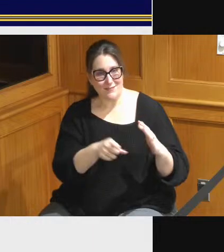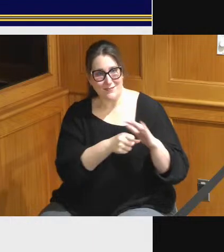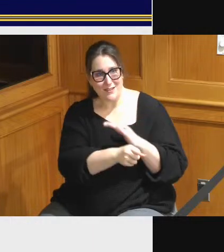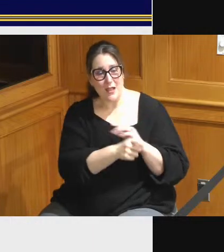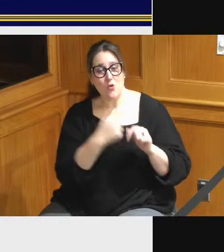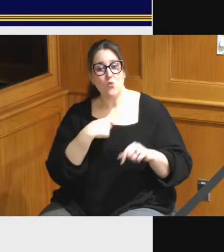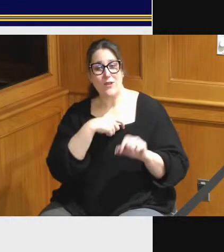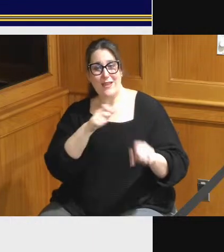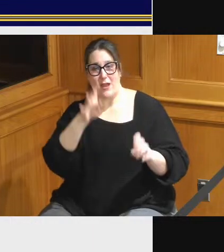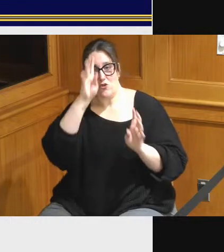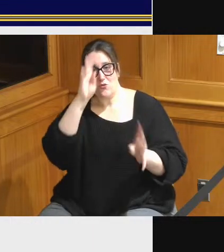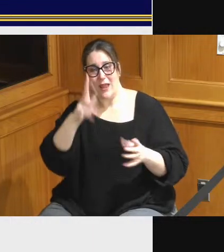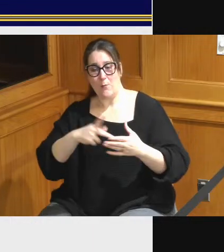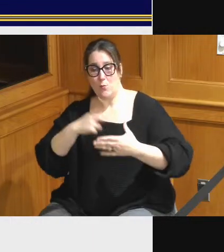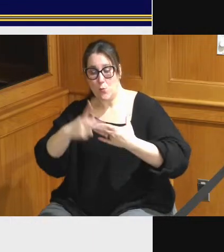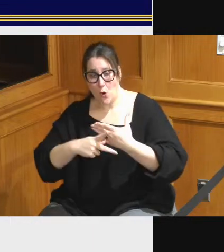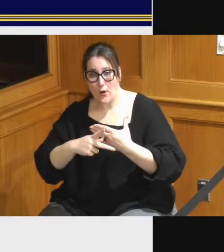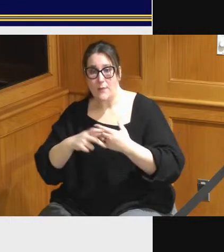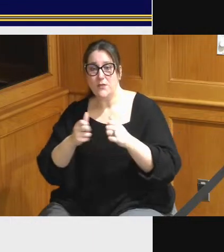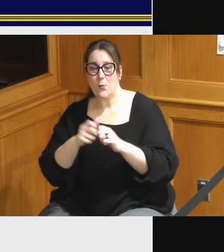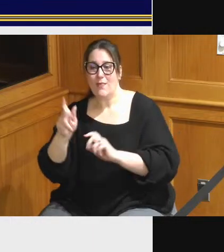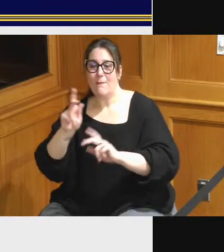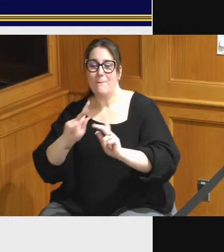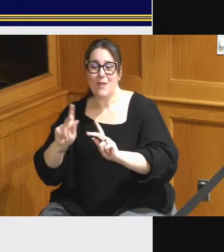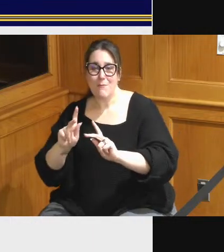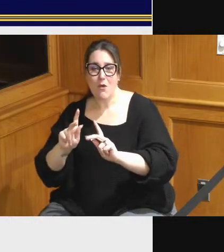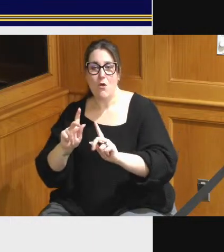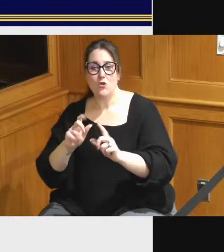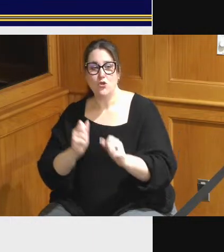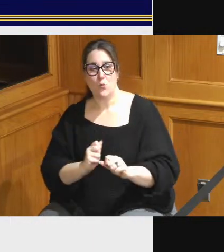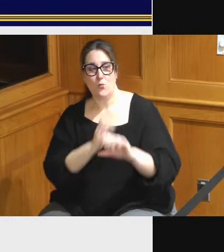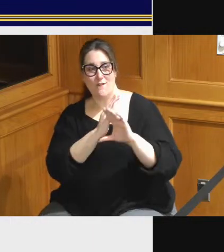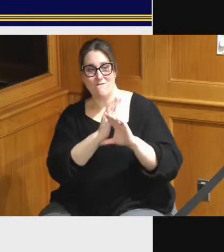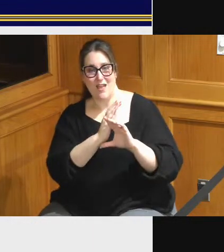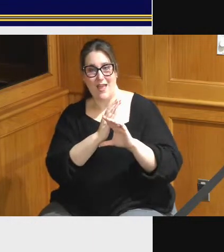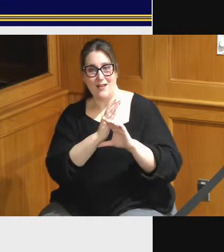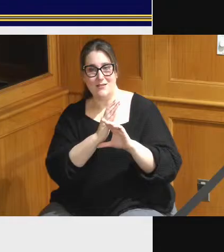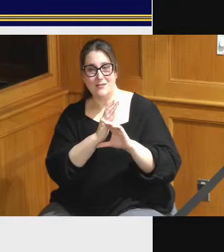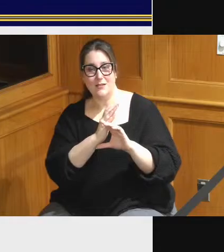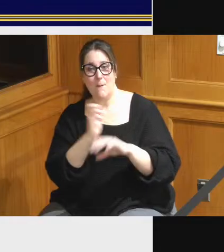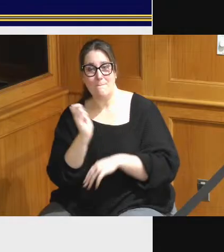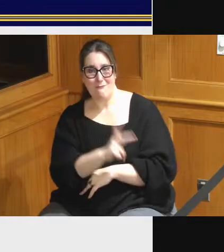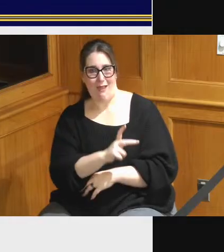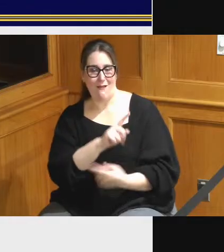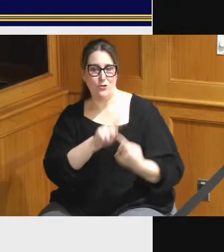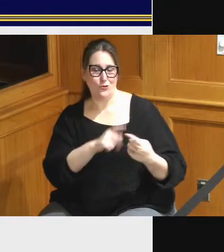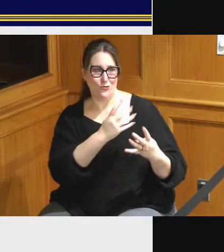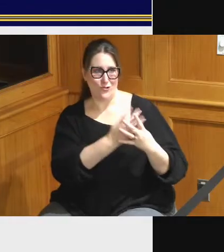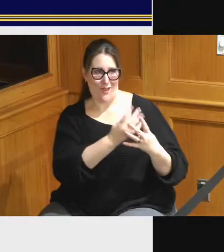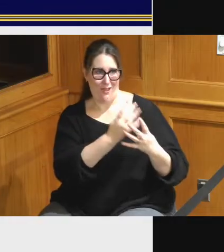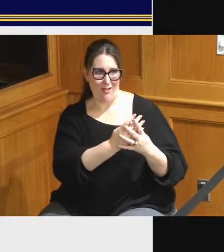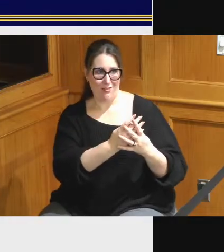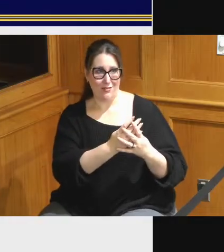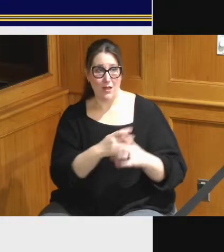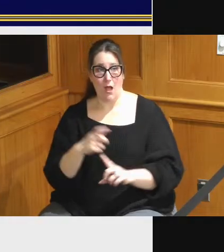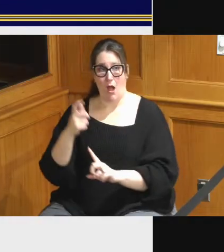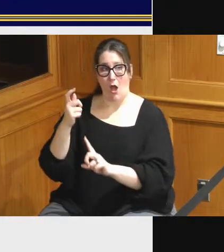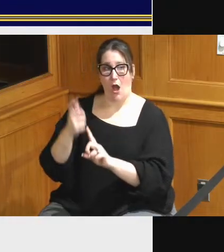that can help people with preventing recidivism and so forth. Automated finger identification